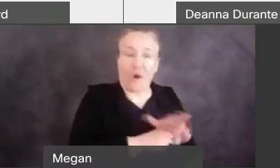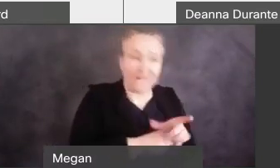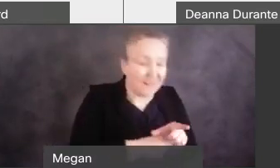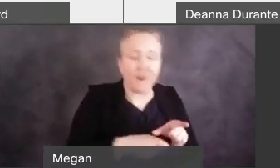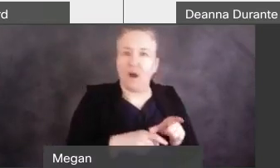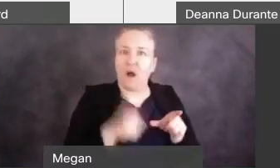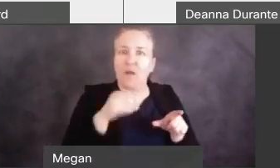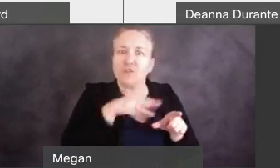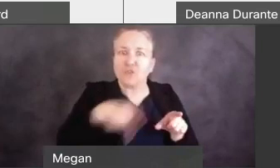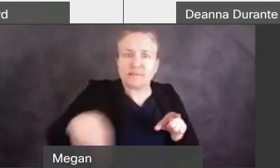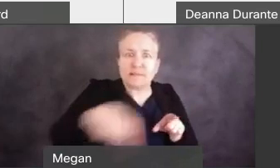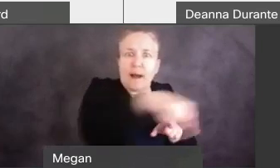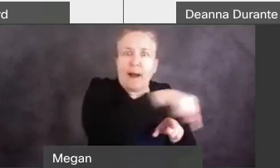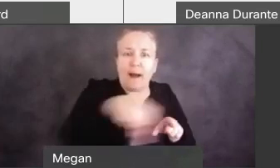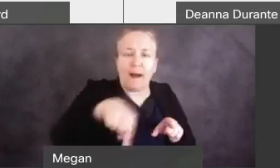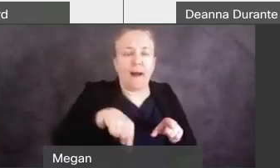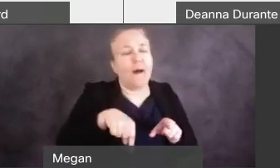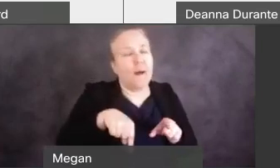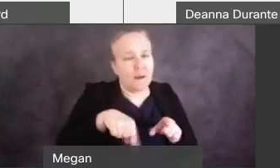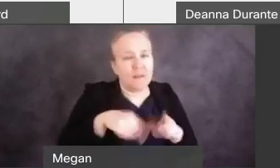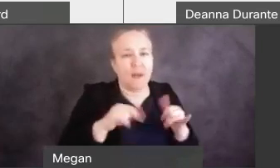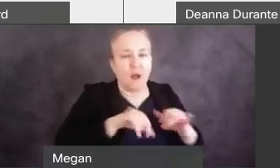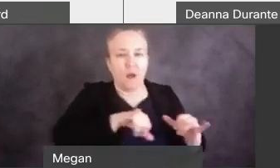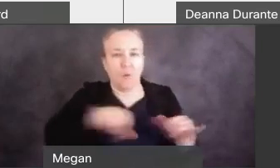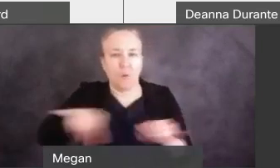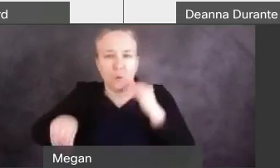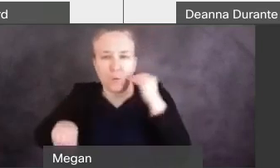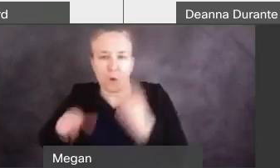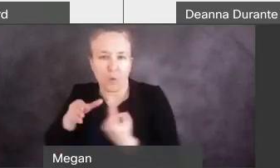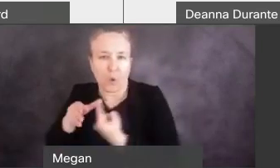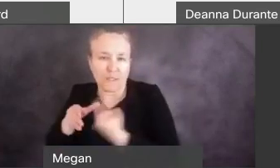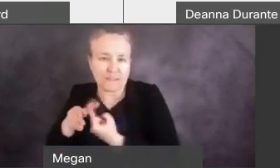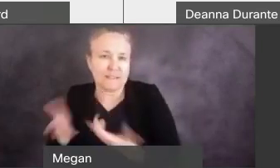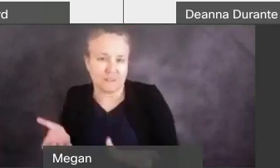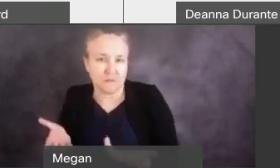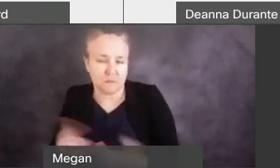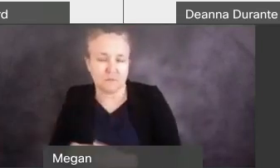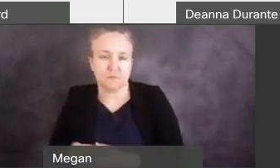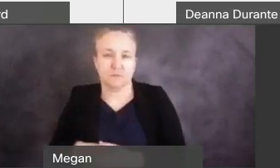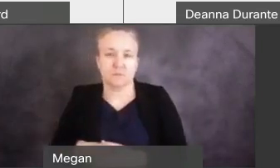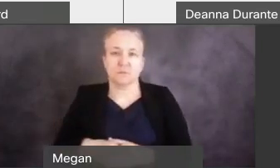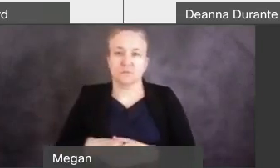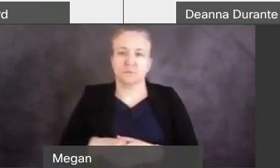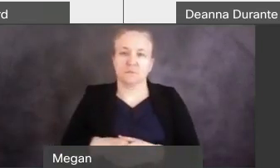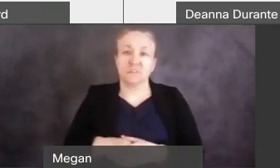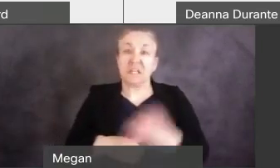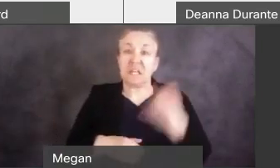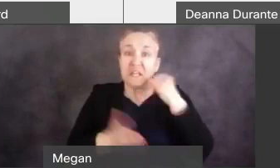six feet of that student will need to quarantine. If the students are all at least six feet apart